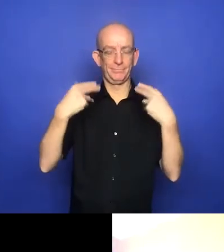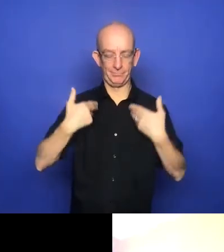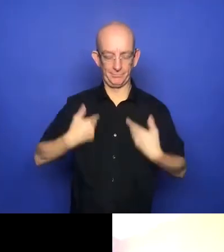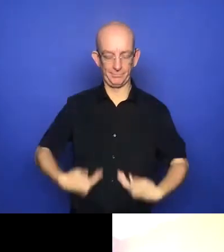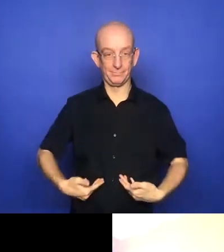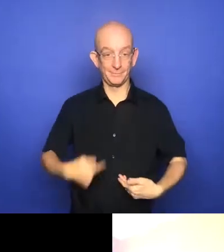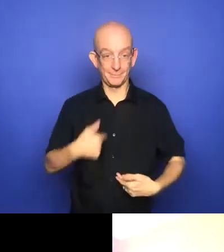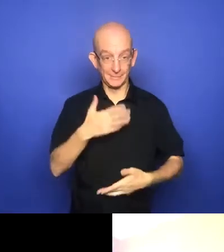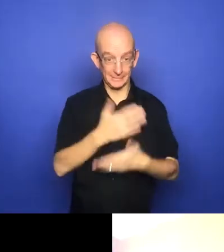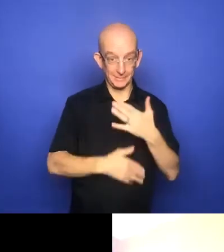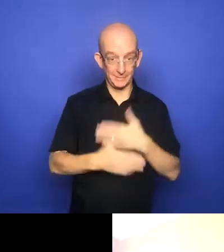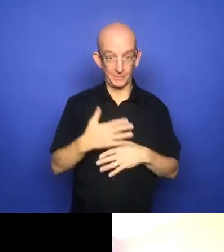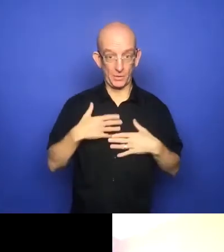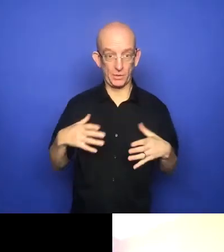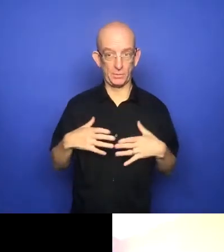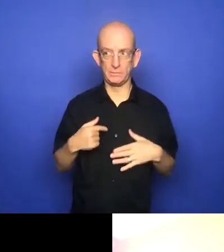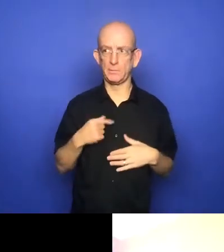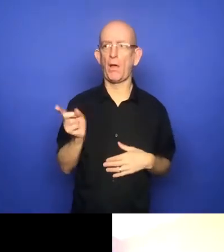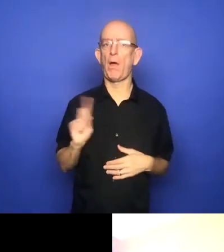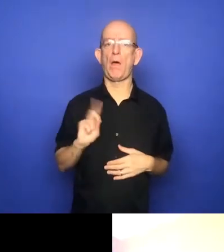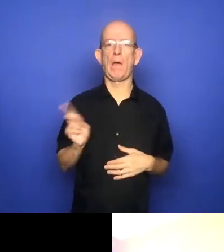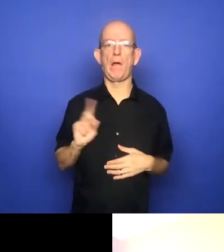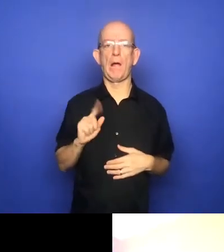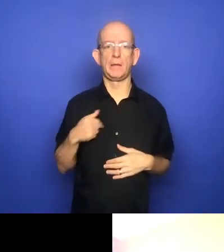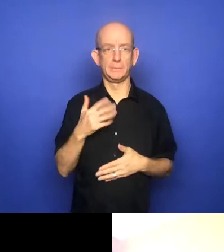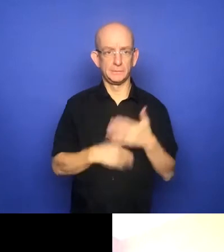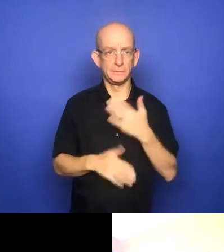as a person with a disability in our community and there is a way